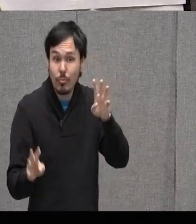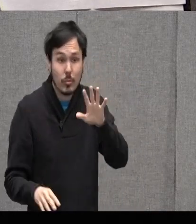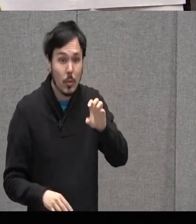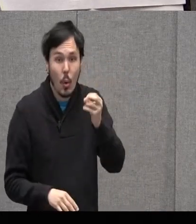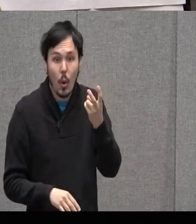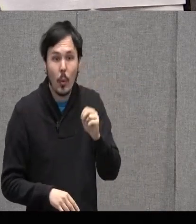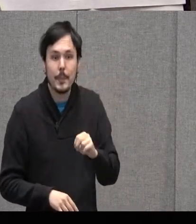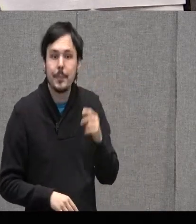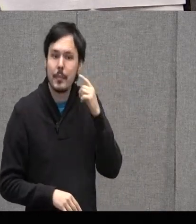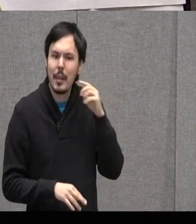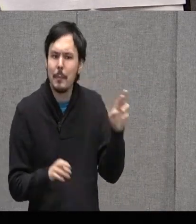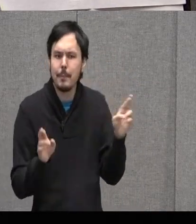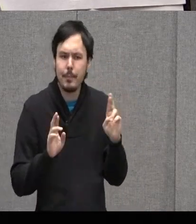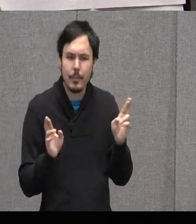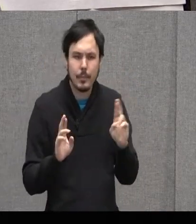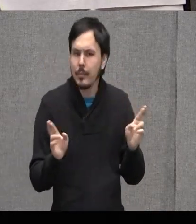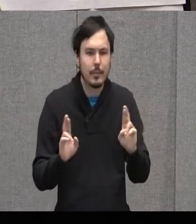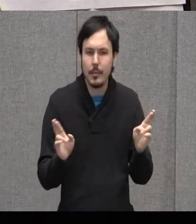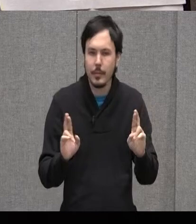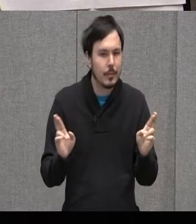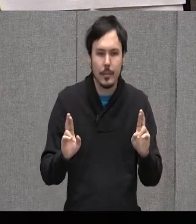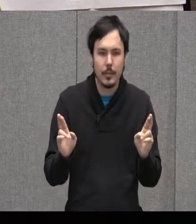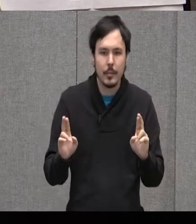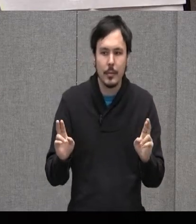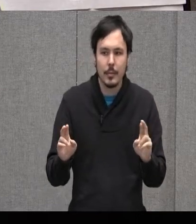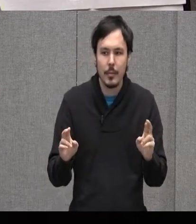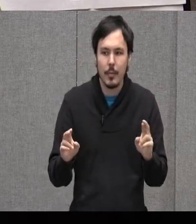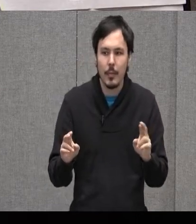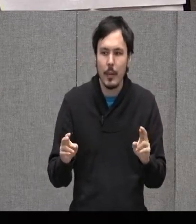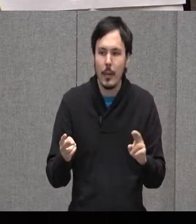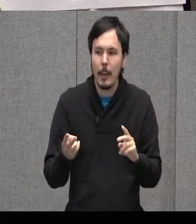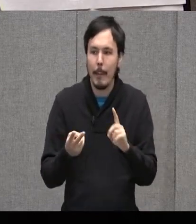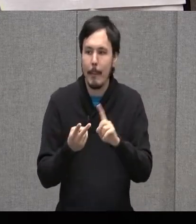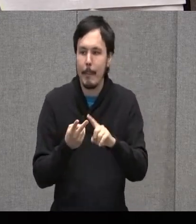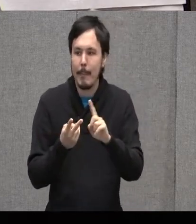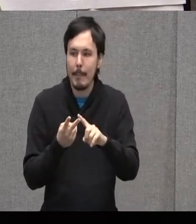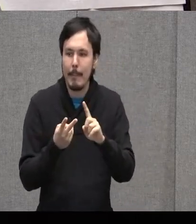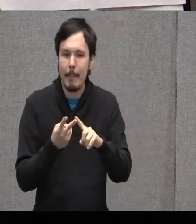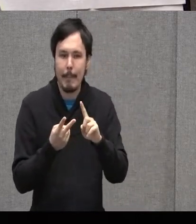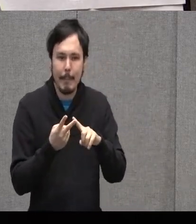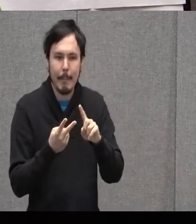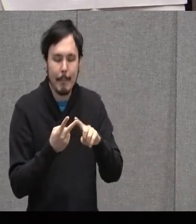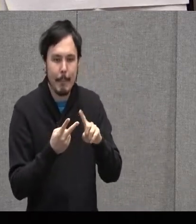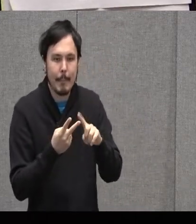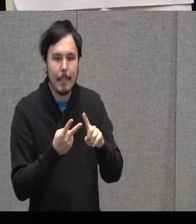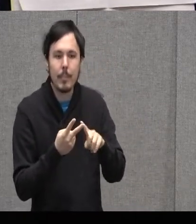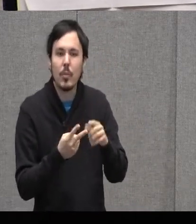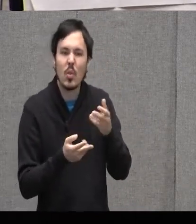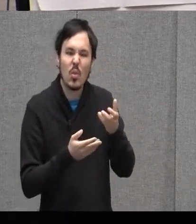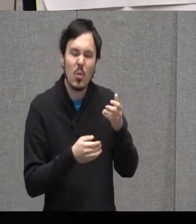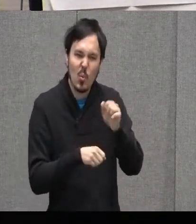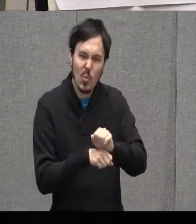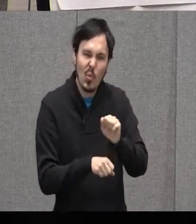Okay, I think we're ready for Mrs. Gaudet to come out and work on another type of problem with you.